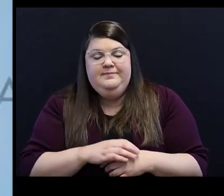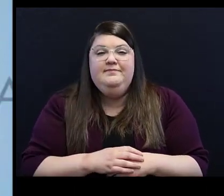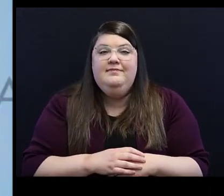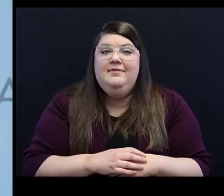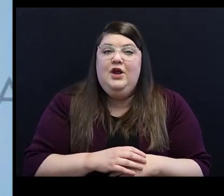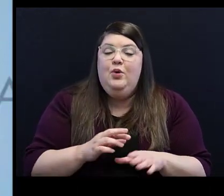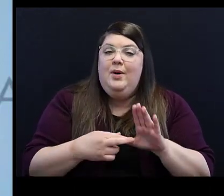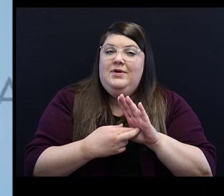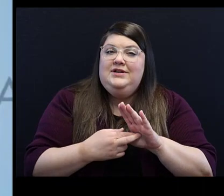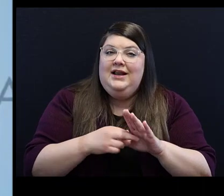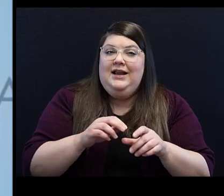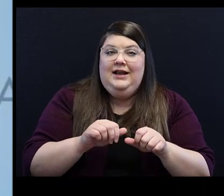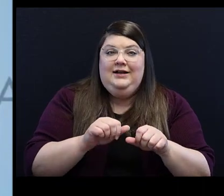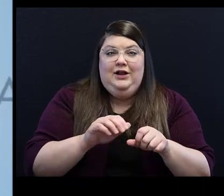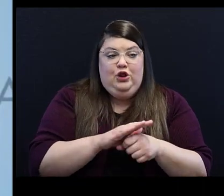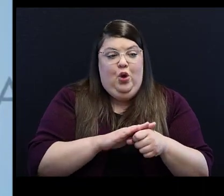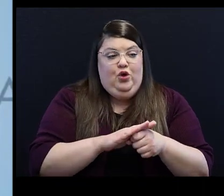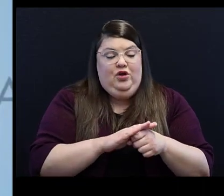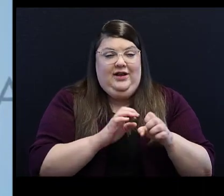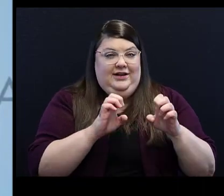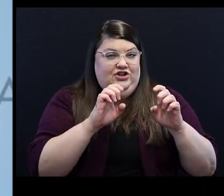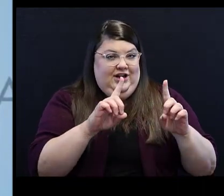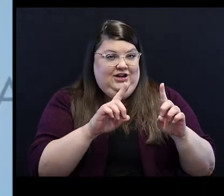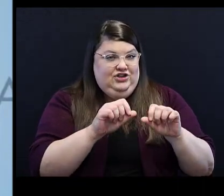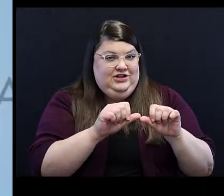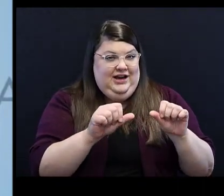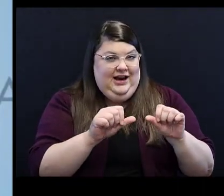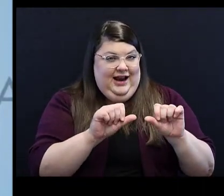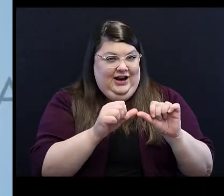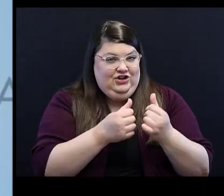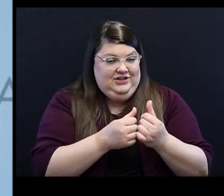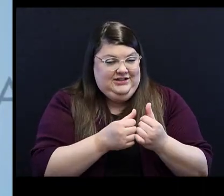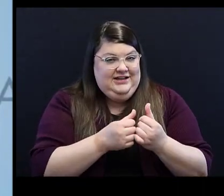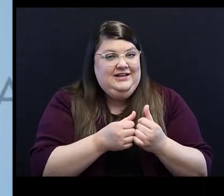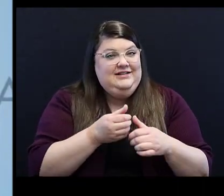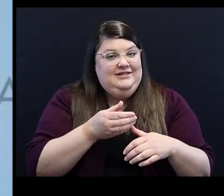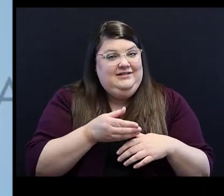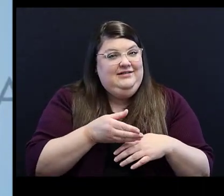Representing Local Education Agencies, following Deputy Commissioner Dobak, you will hear from